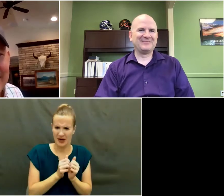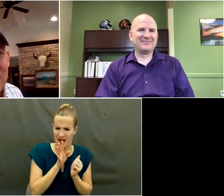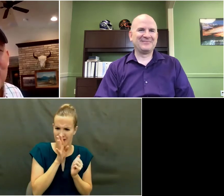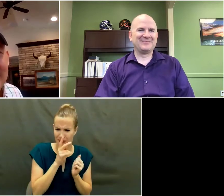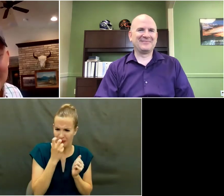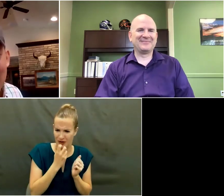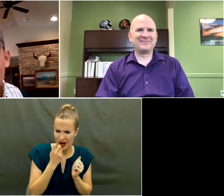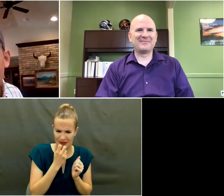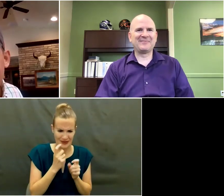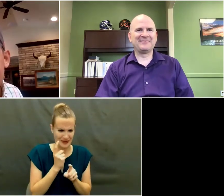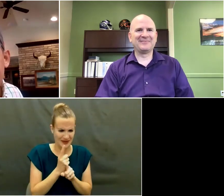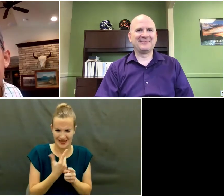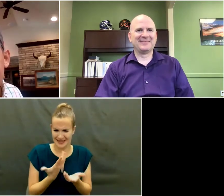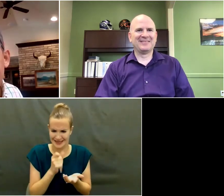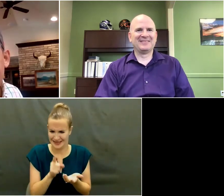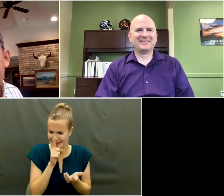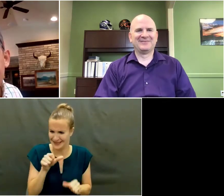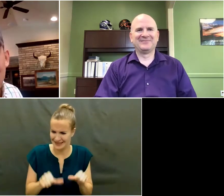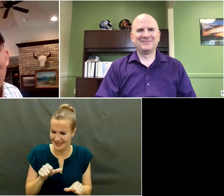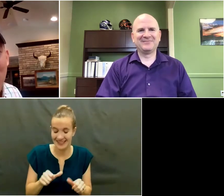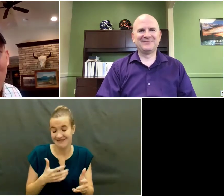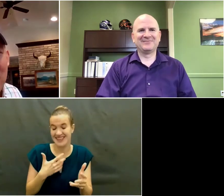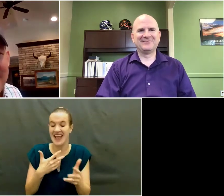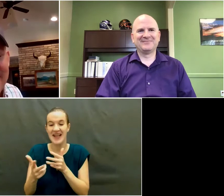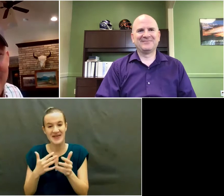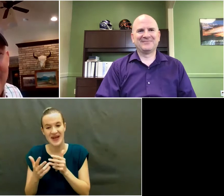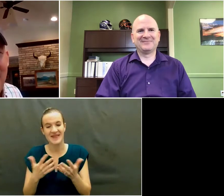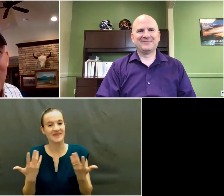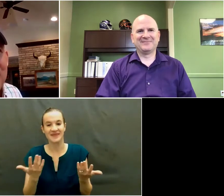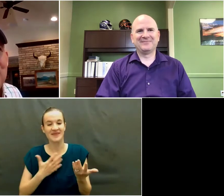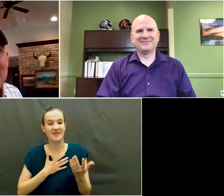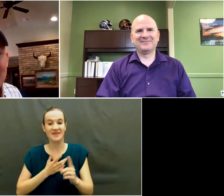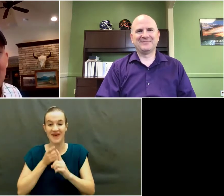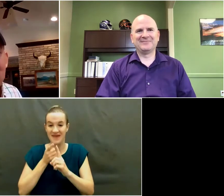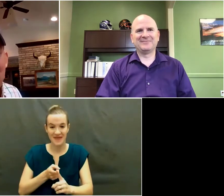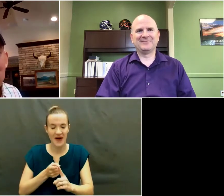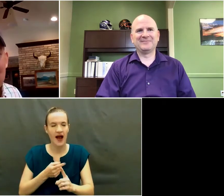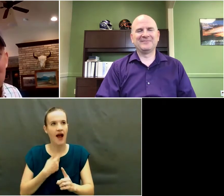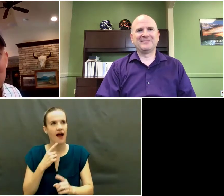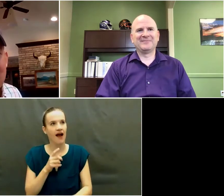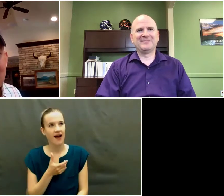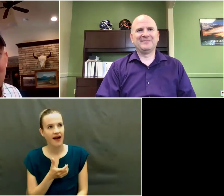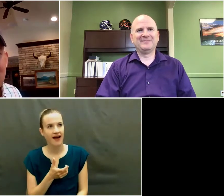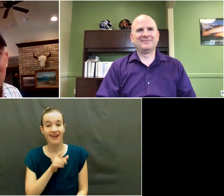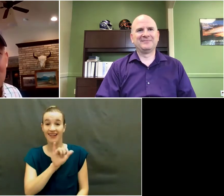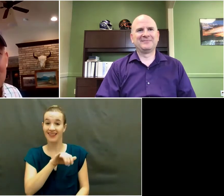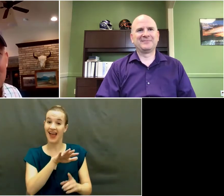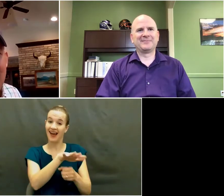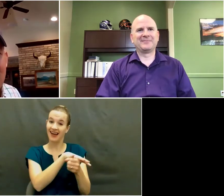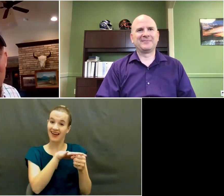Google it, but it just it, it drove home how unique that investment It must be to, to have it